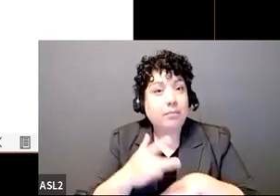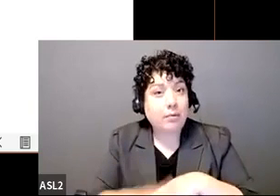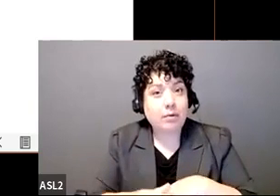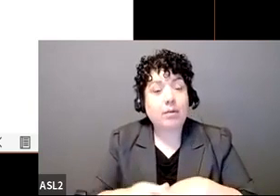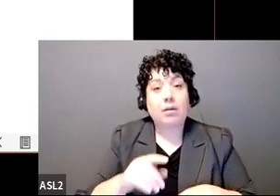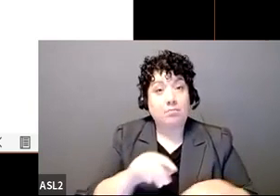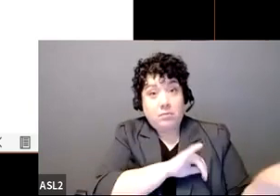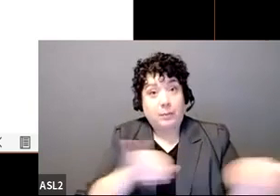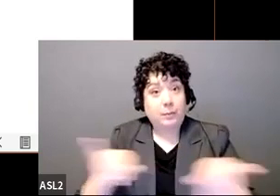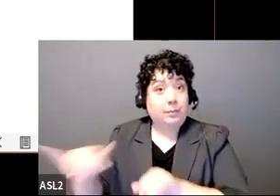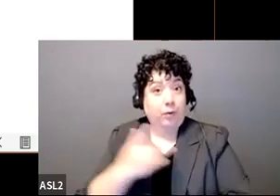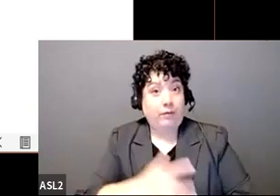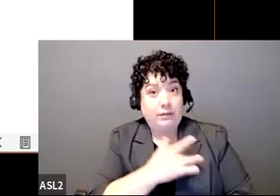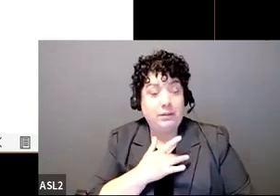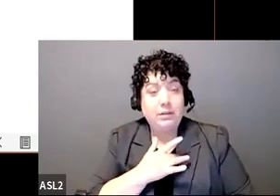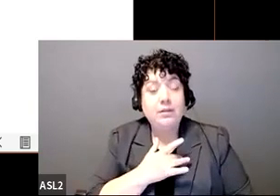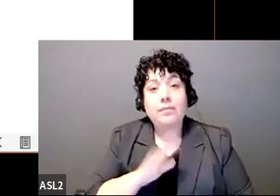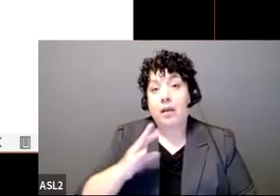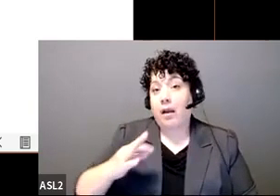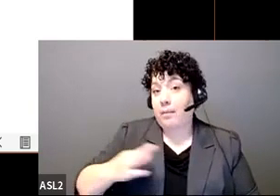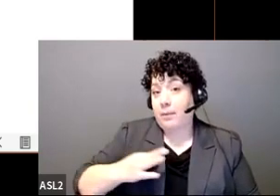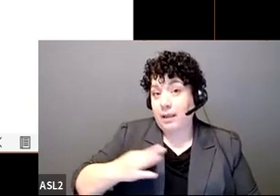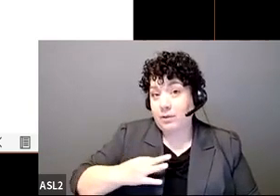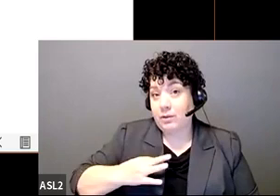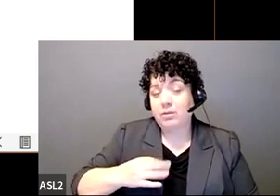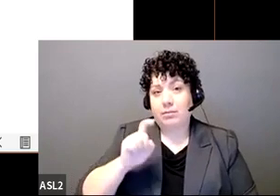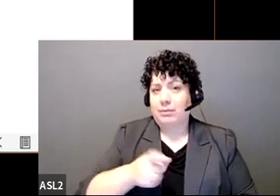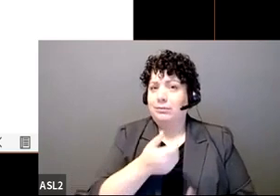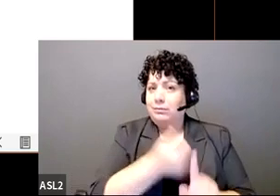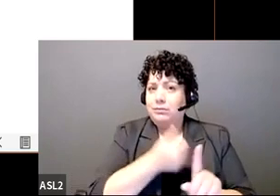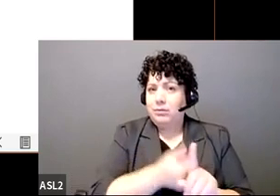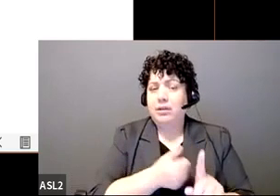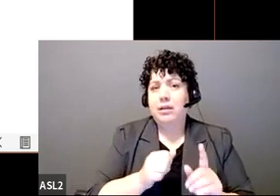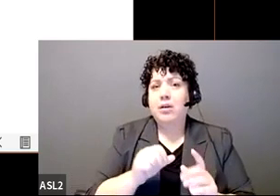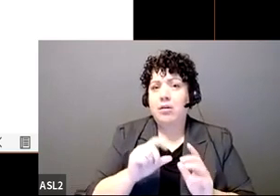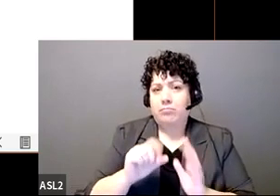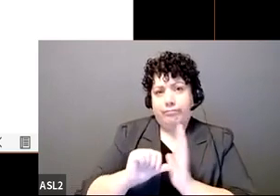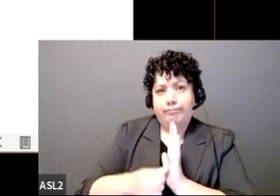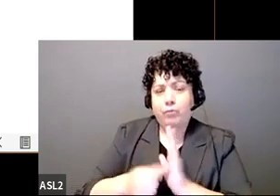in importantly the applications require applicants to emphasize deficits not assets